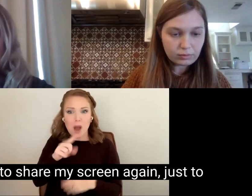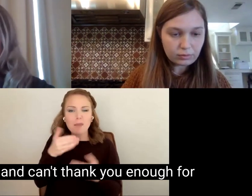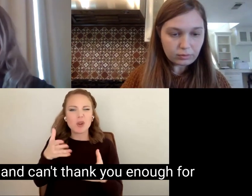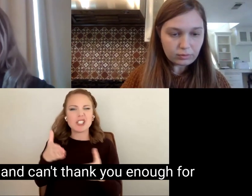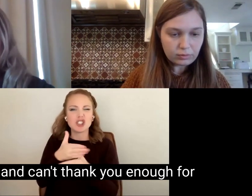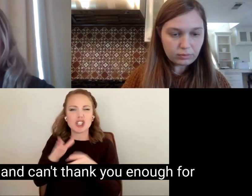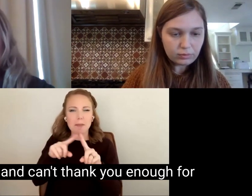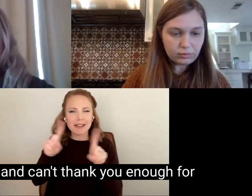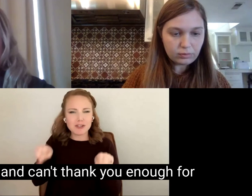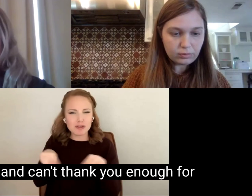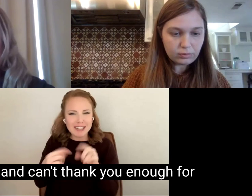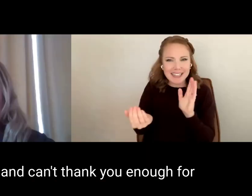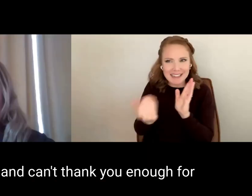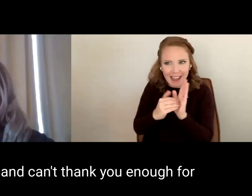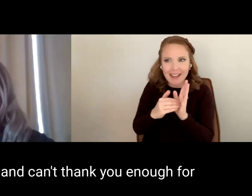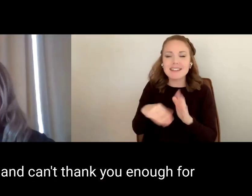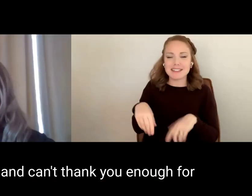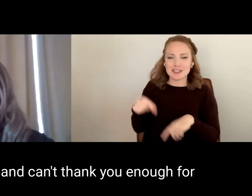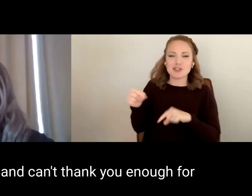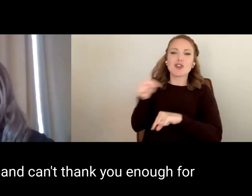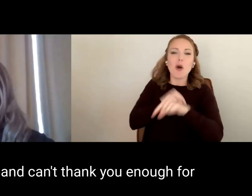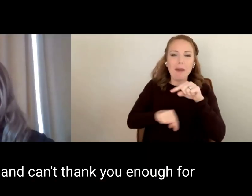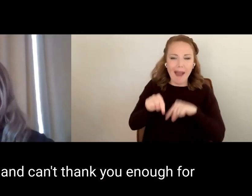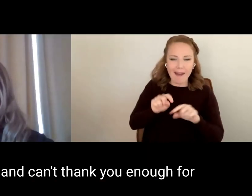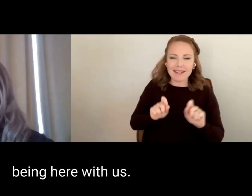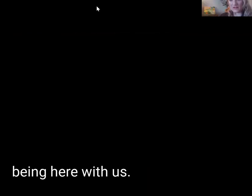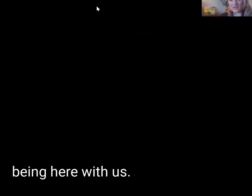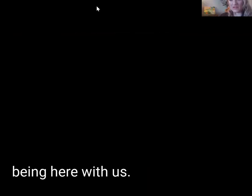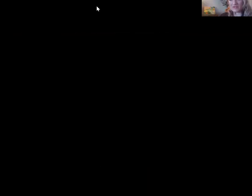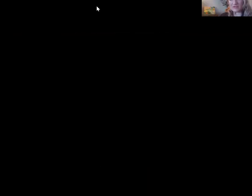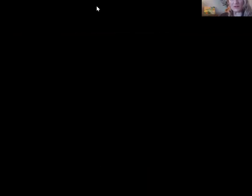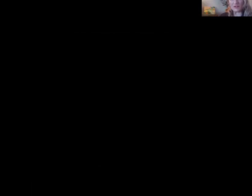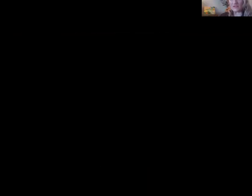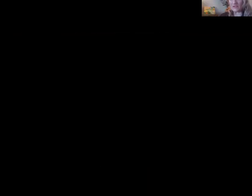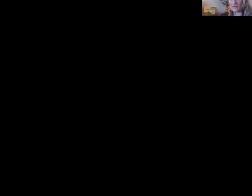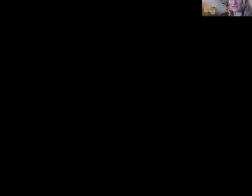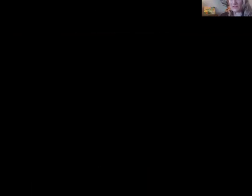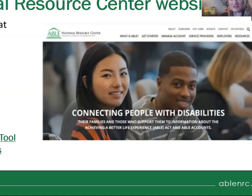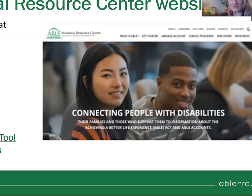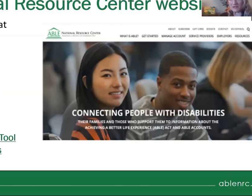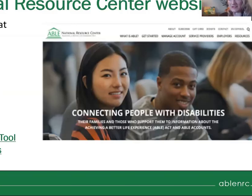go back and can't thank you enough for being here with us. The work they've done with this is really